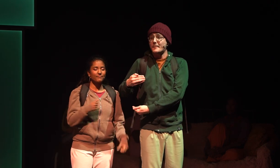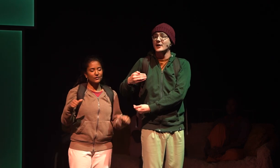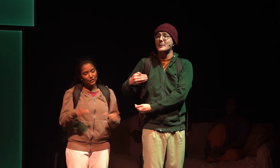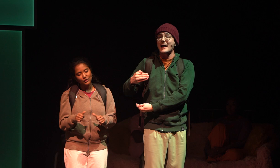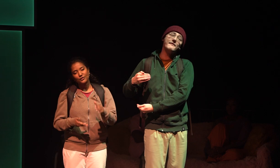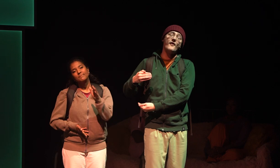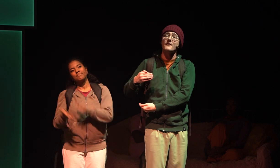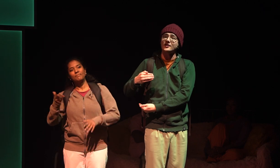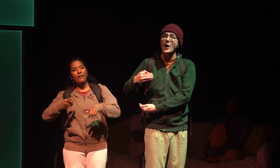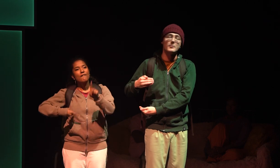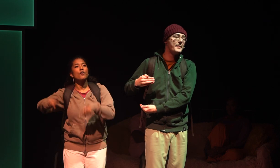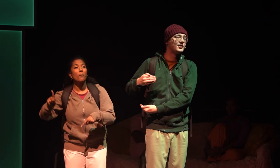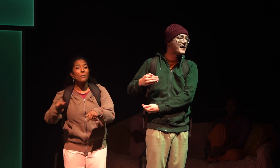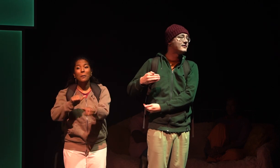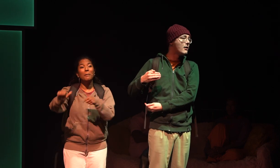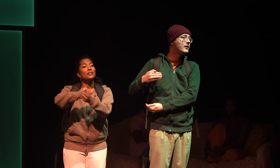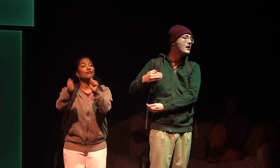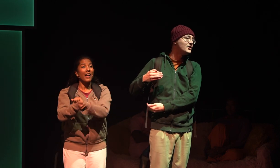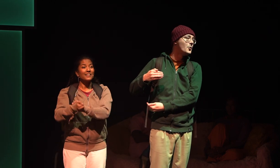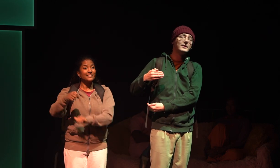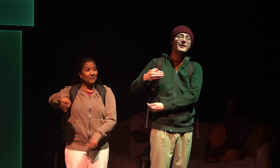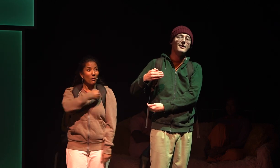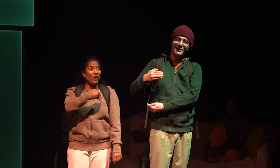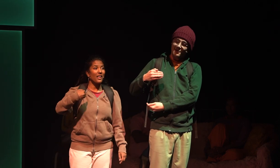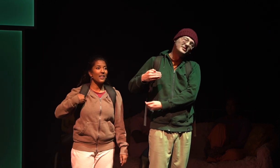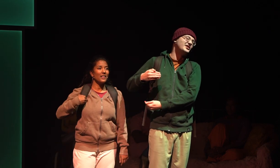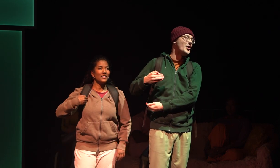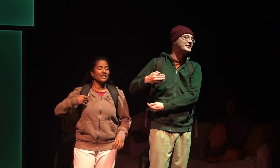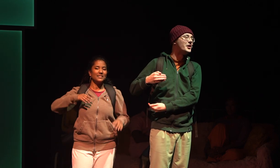supposed to be playing five aside with me best mate Honk this morning but decided